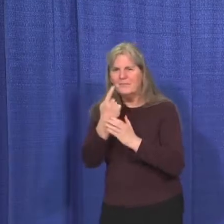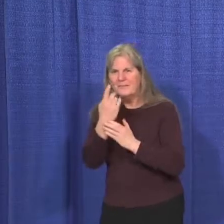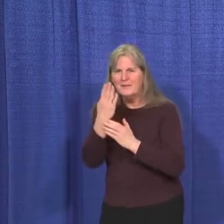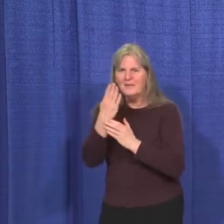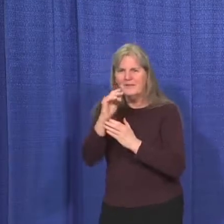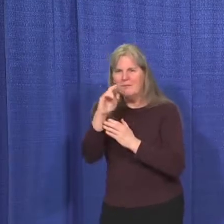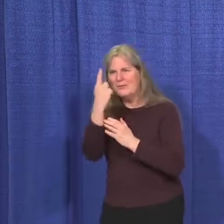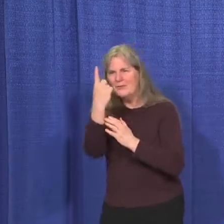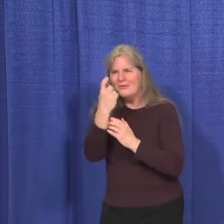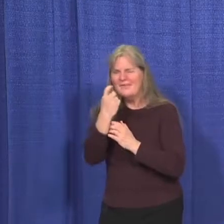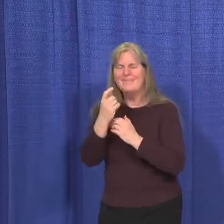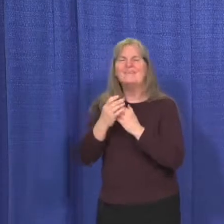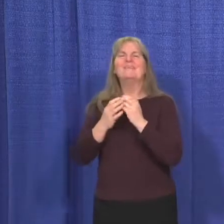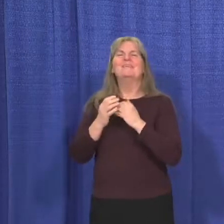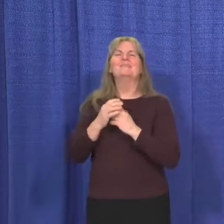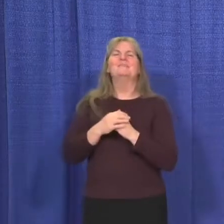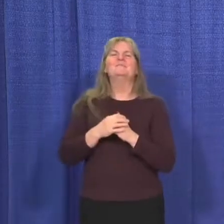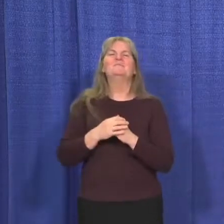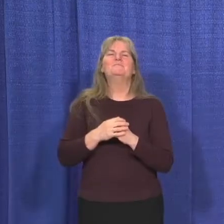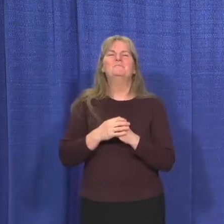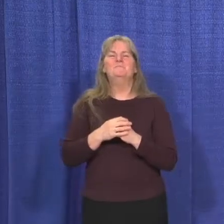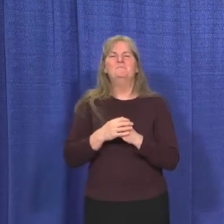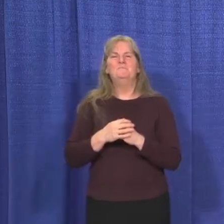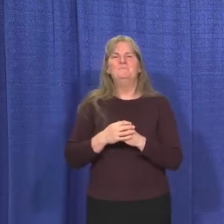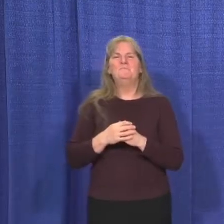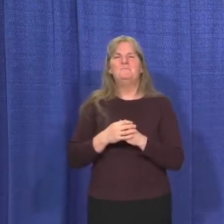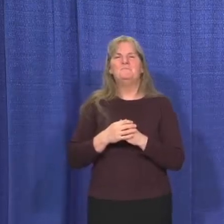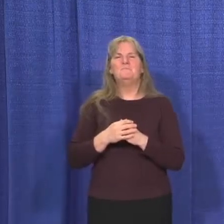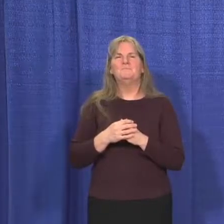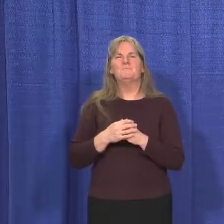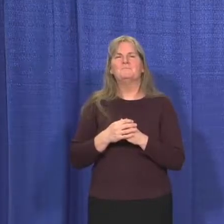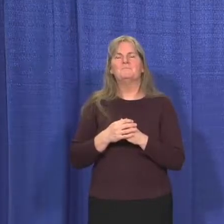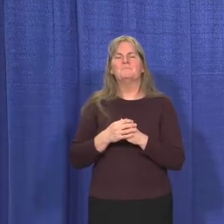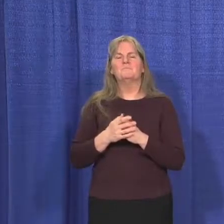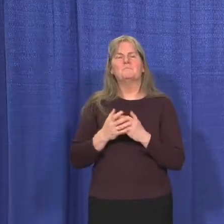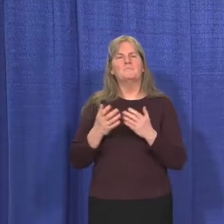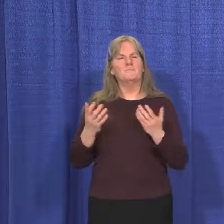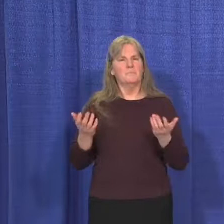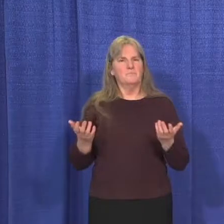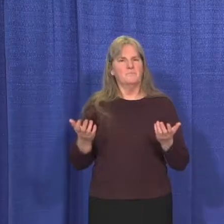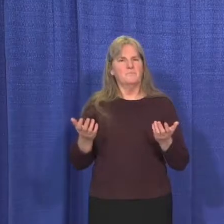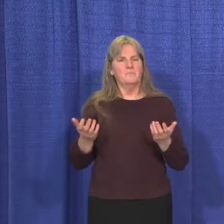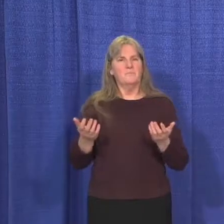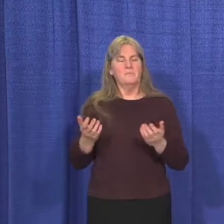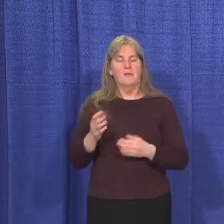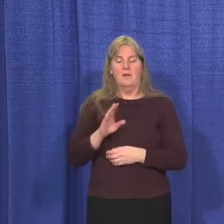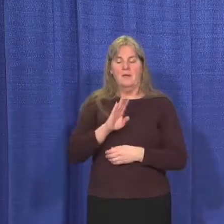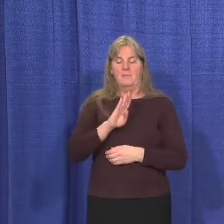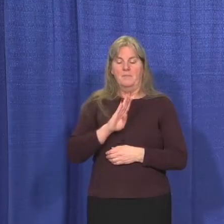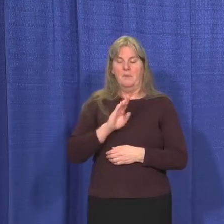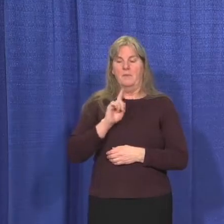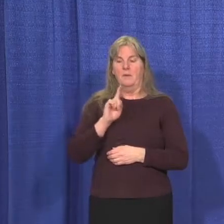question maybe I should say. The... What we know about the B117